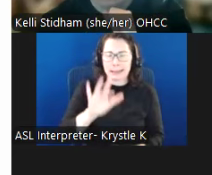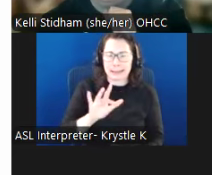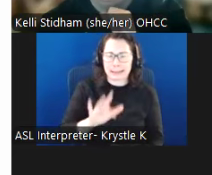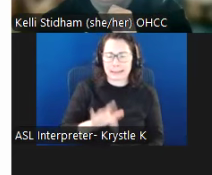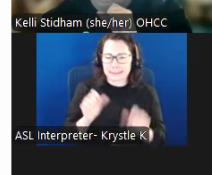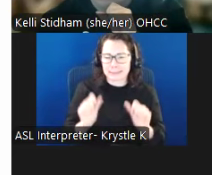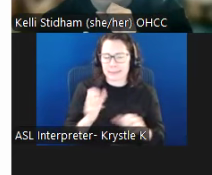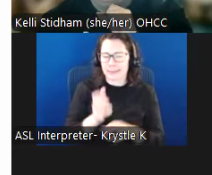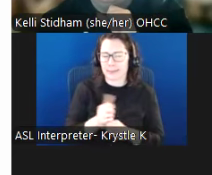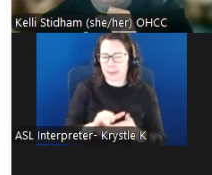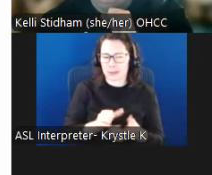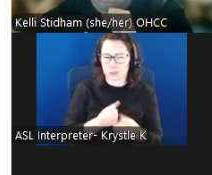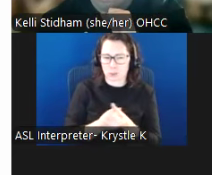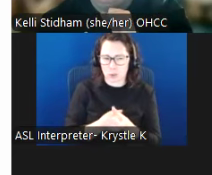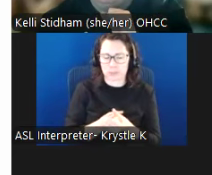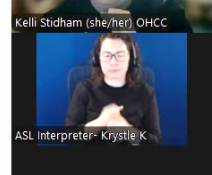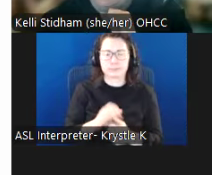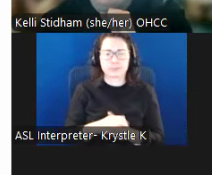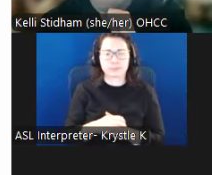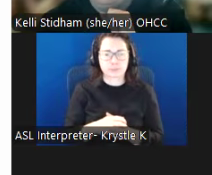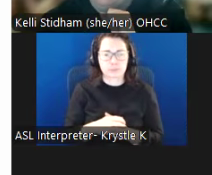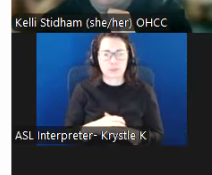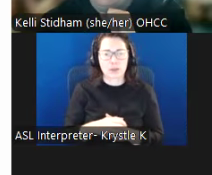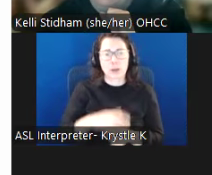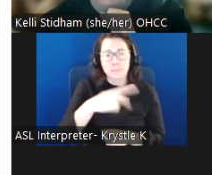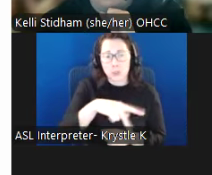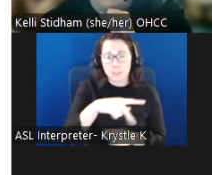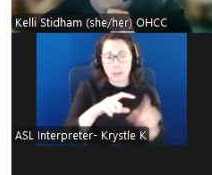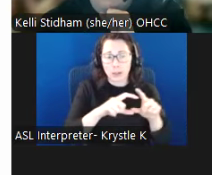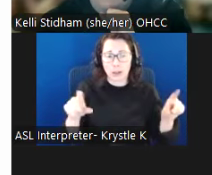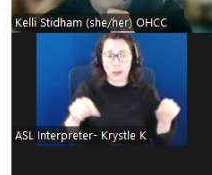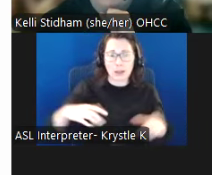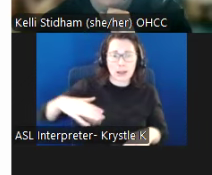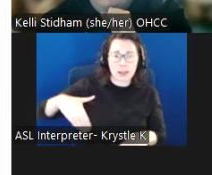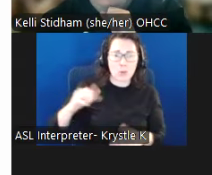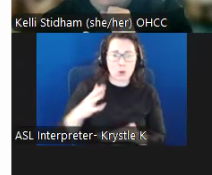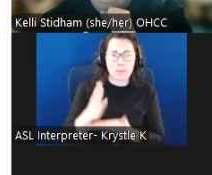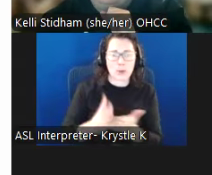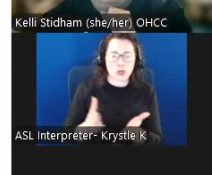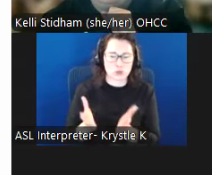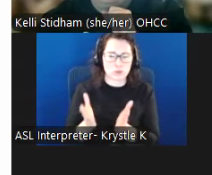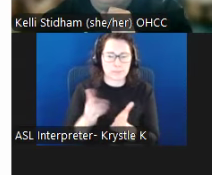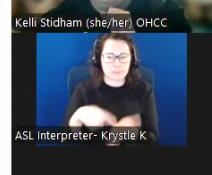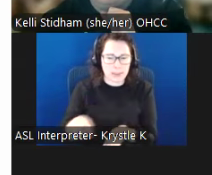support. So, um, we have late or partial